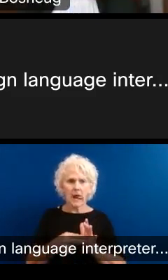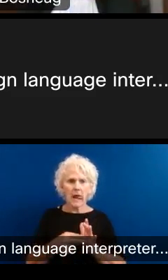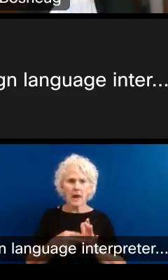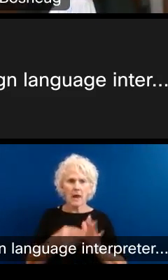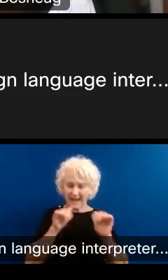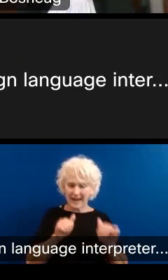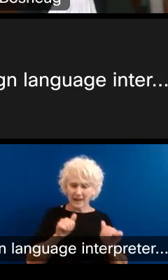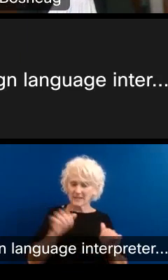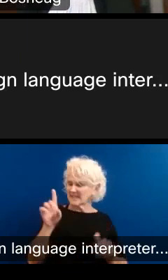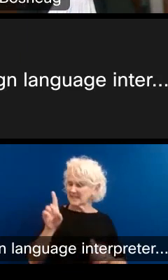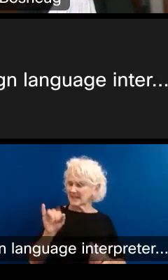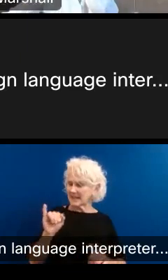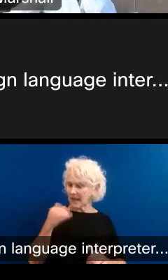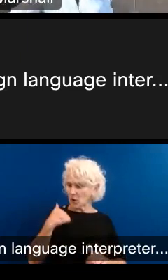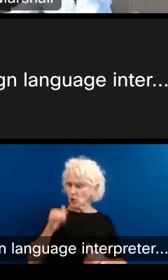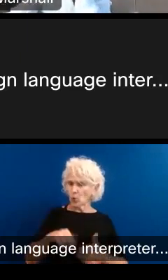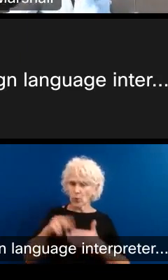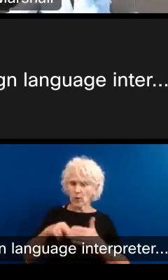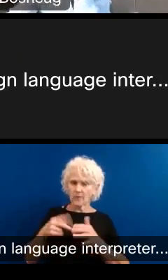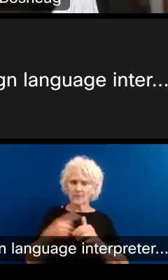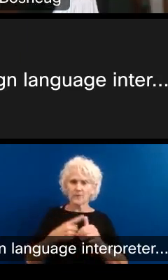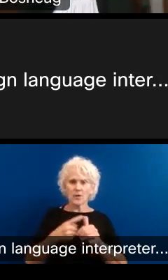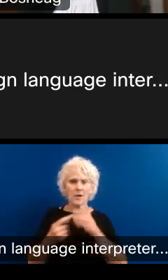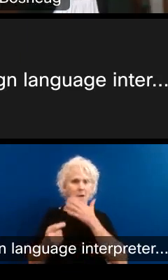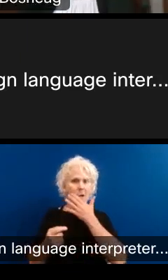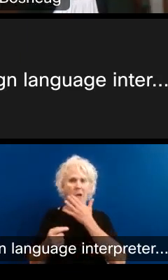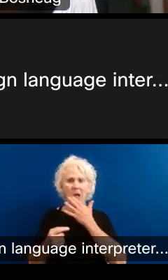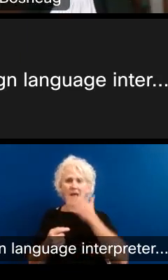before you answer it? Thank you. - [Di] Sure. It says, "can you clarify